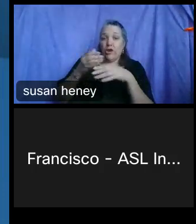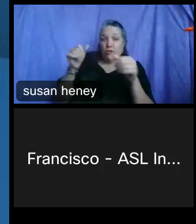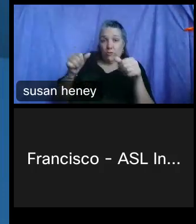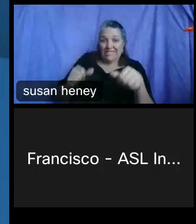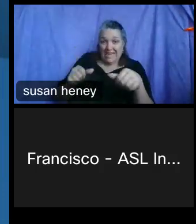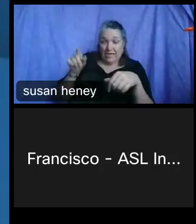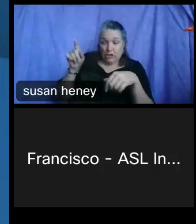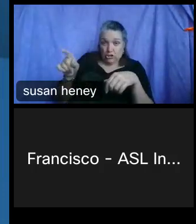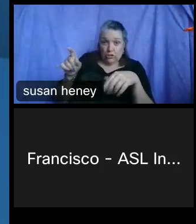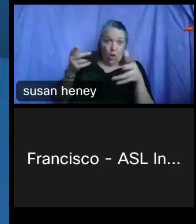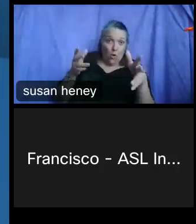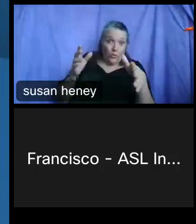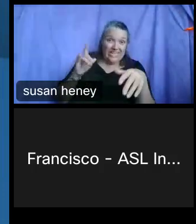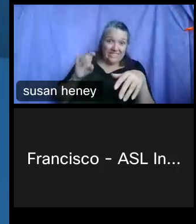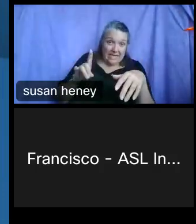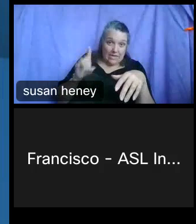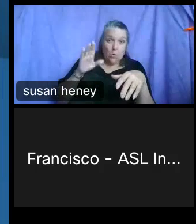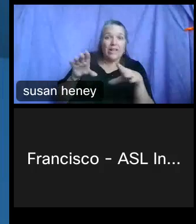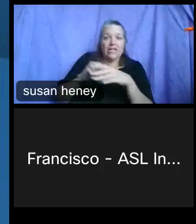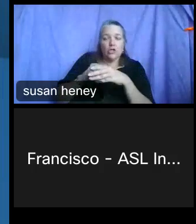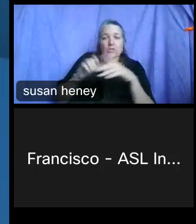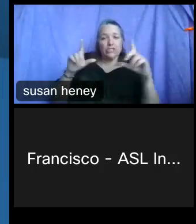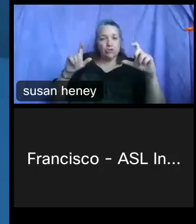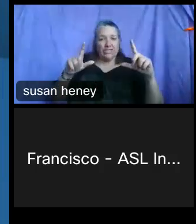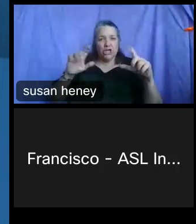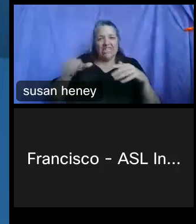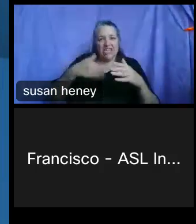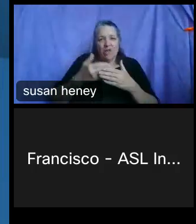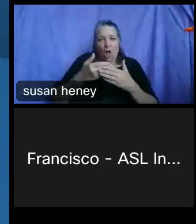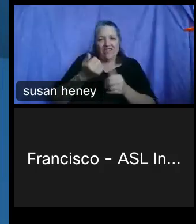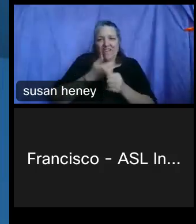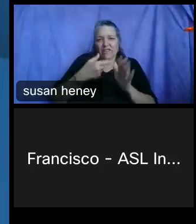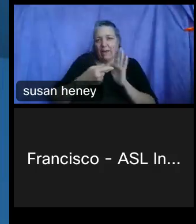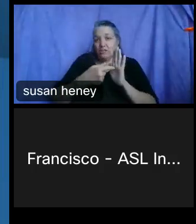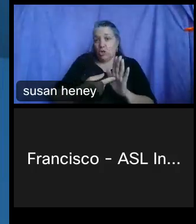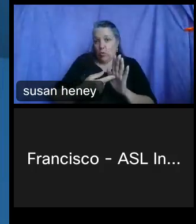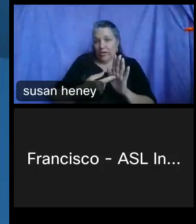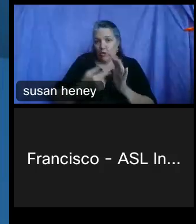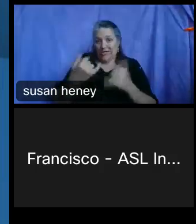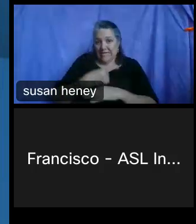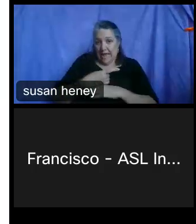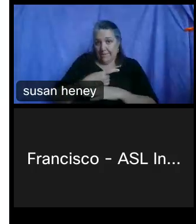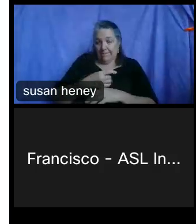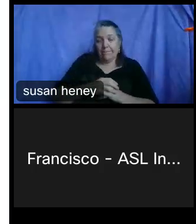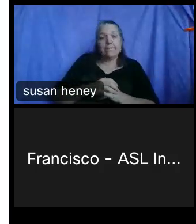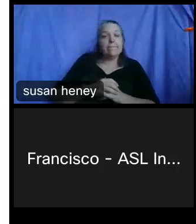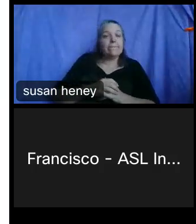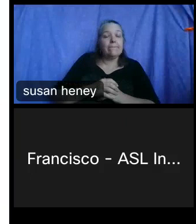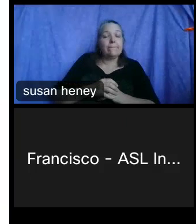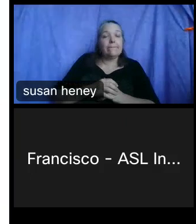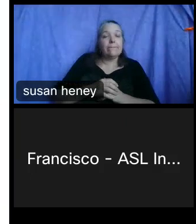it will include screenshots of all of the steps that I walk you through today. Now let's start